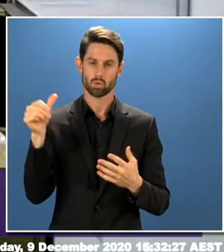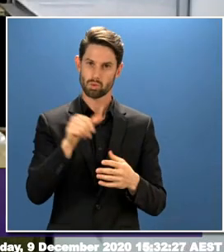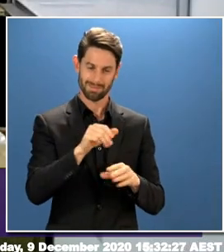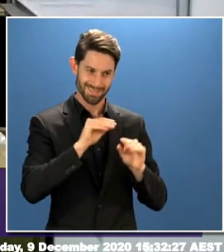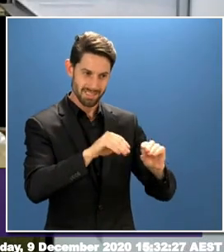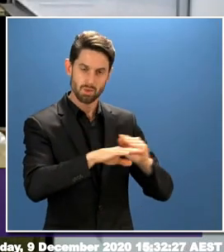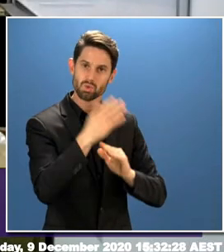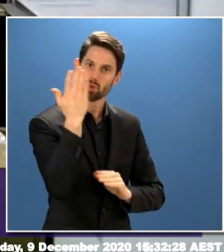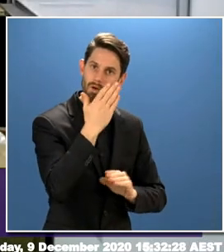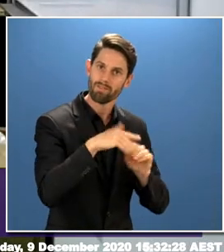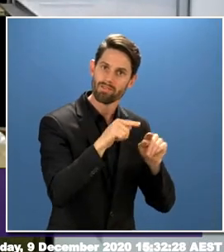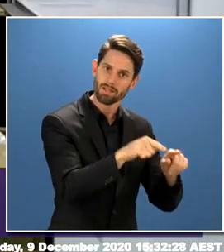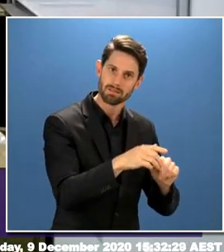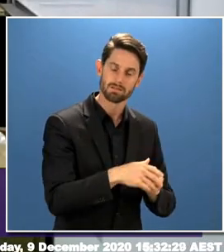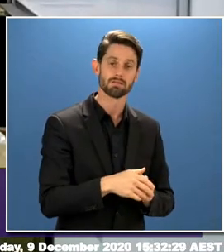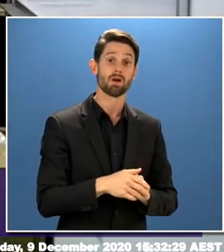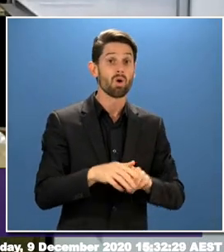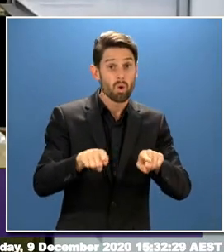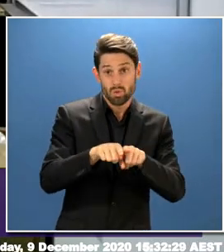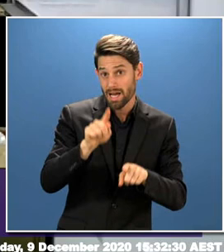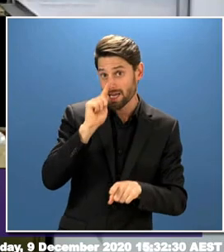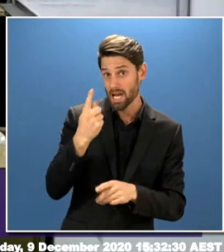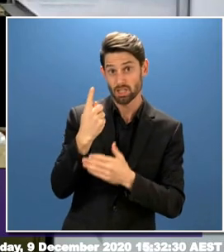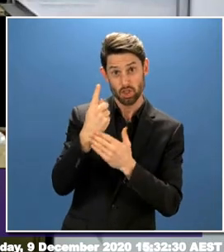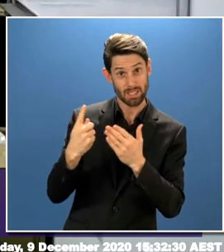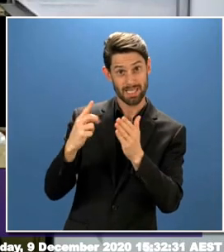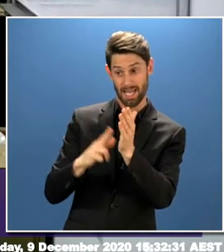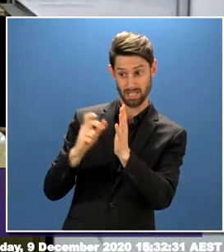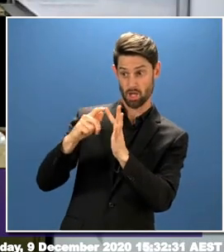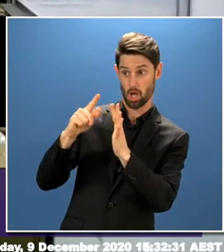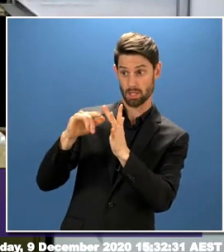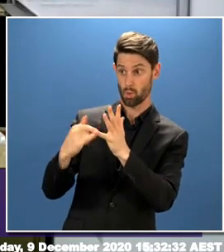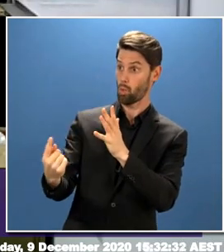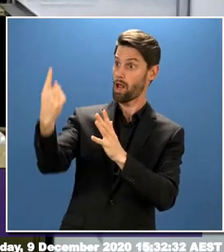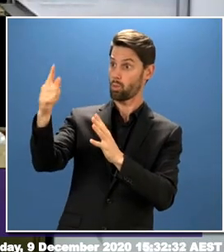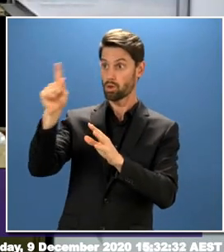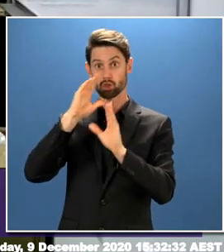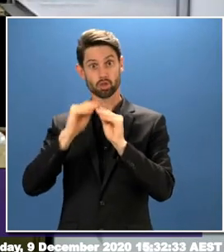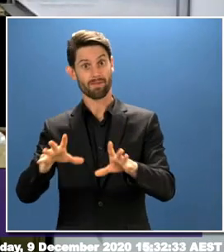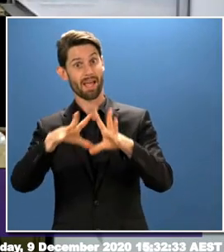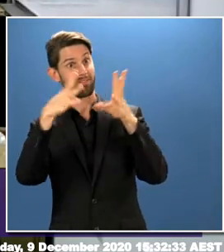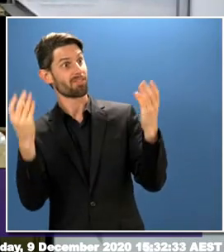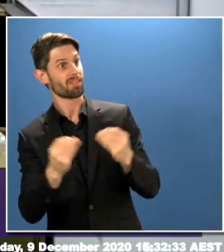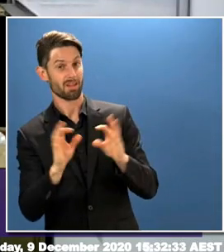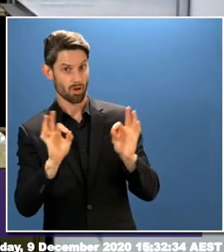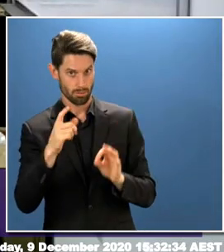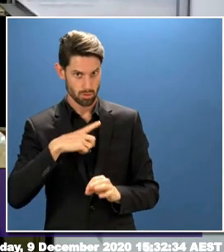It can't be just NDIS because not everyone is eligible for that. But we can learn from that in terms of self-determination or those models,